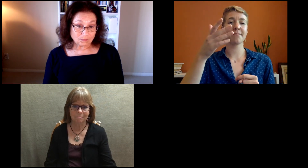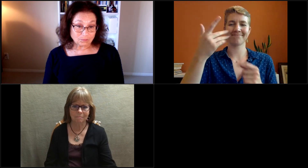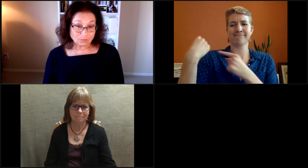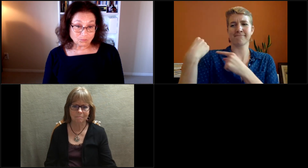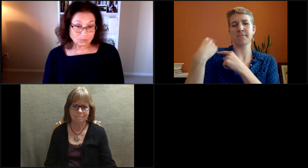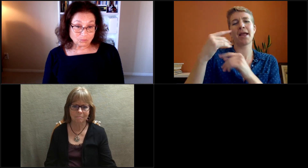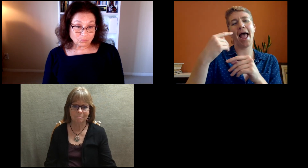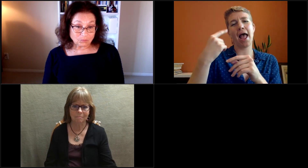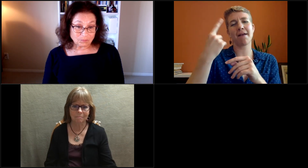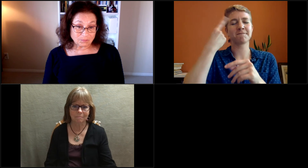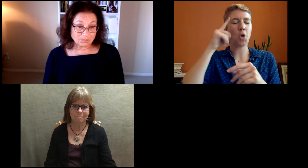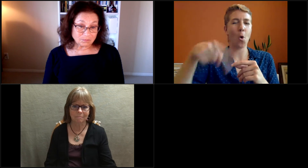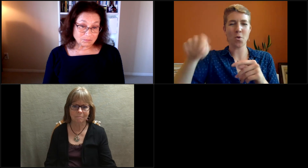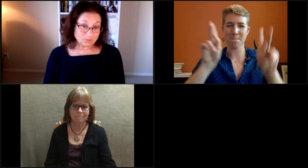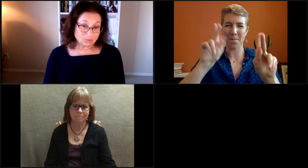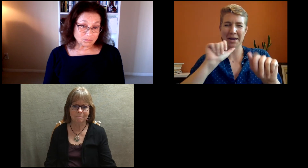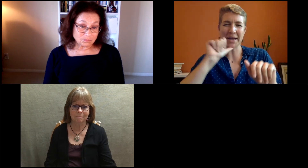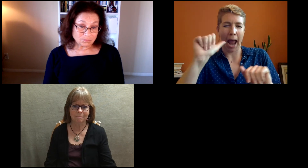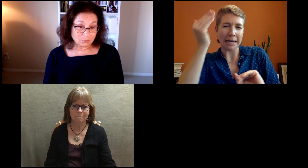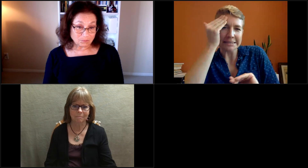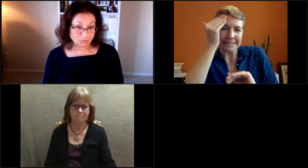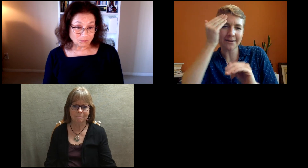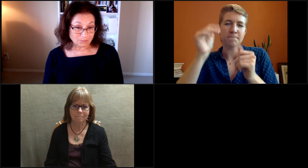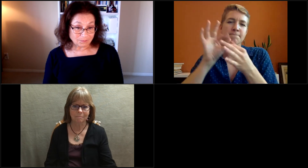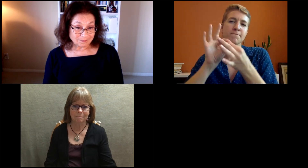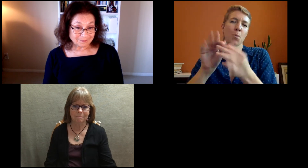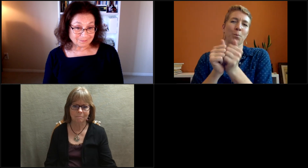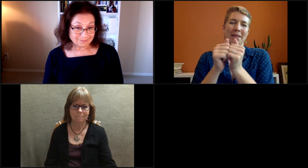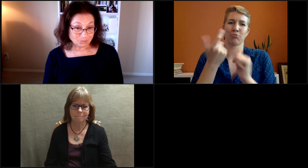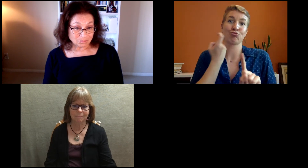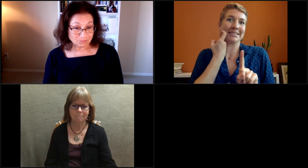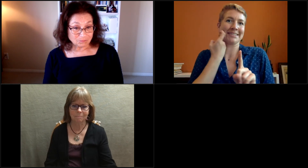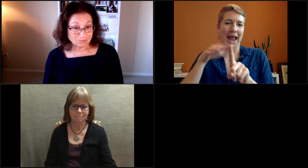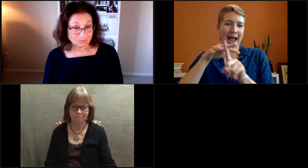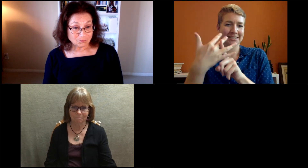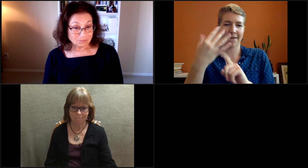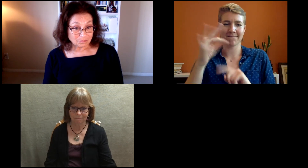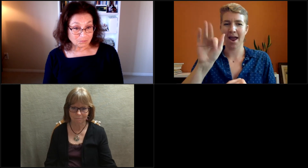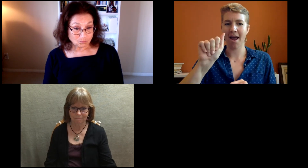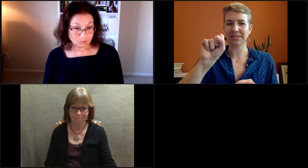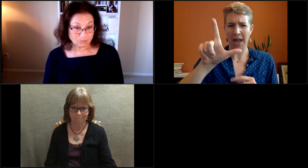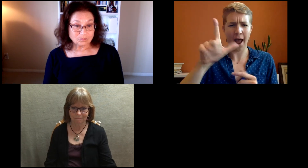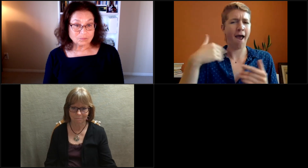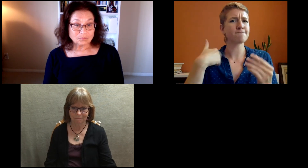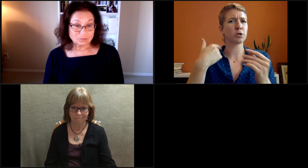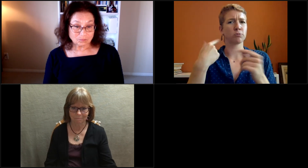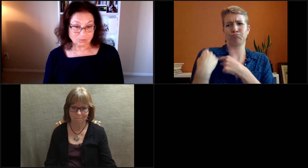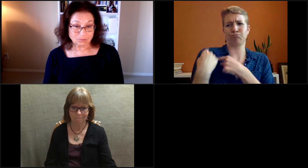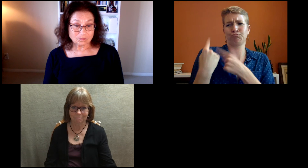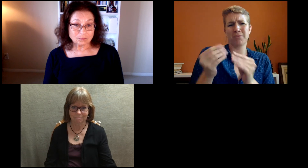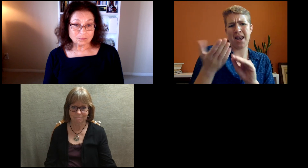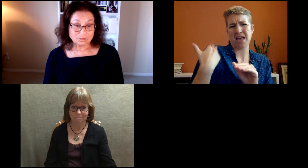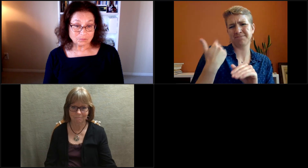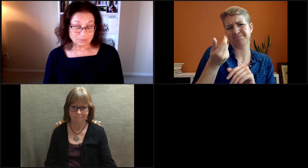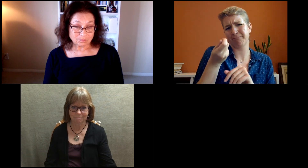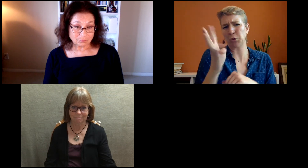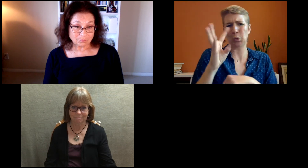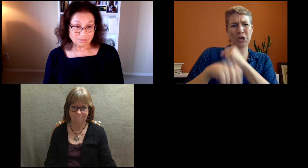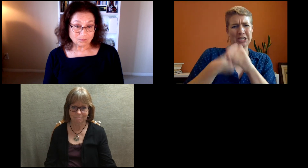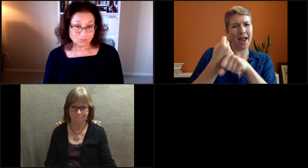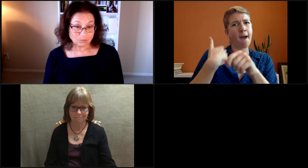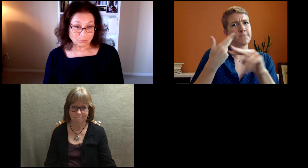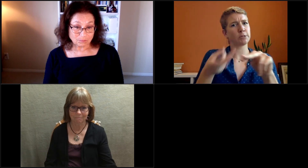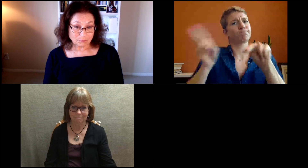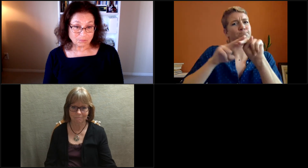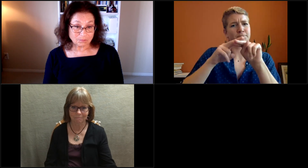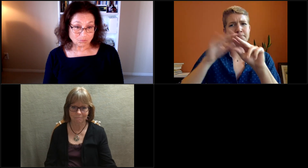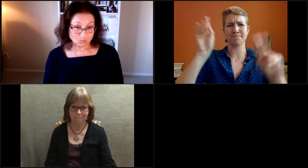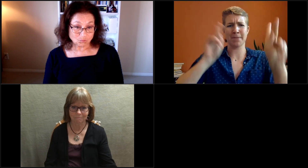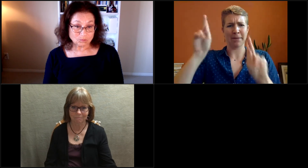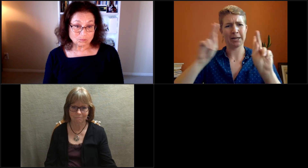But since it’s been asked, I think, for people, maybe who aren’t aware, with the recent context of the community of ASL users and signers,